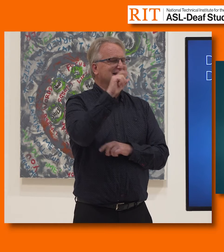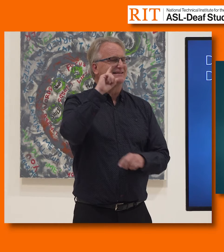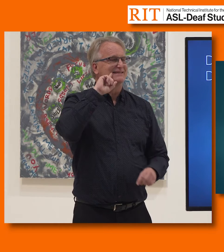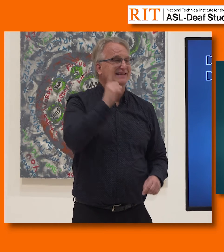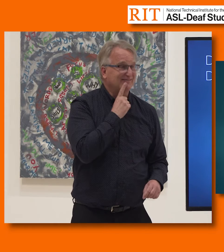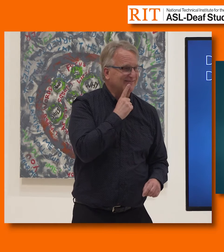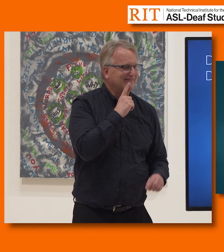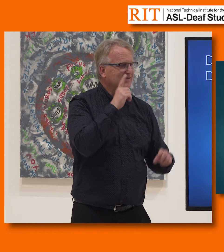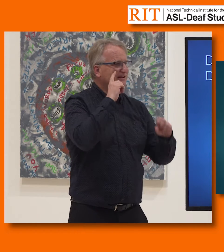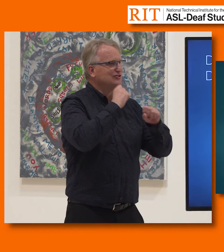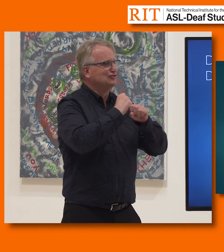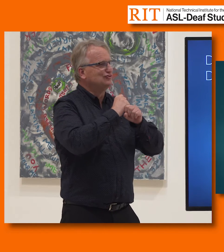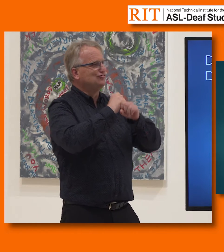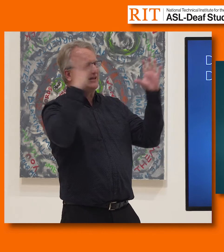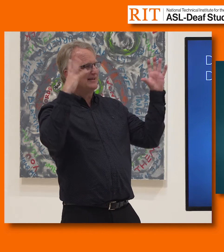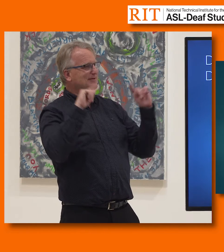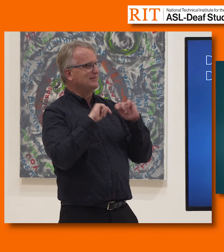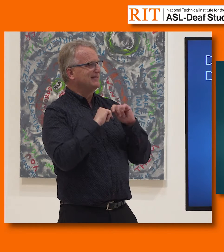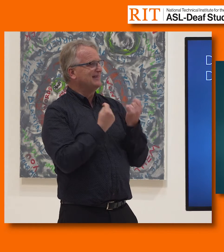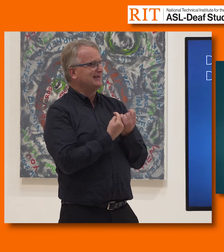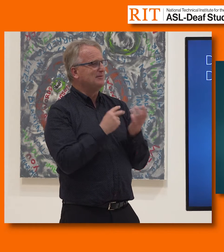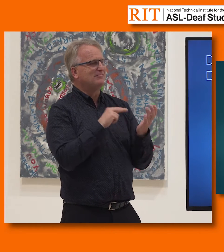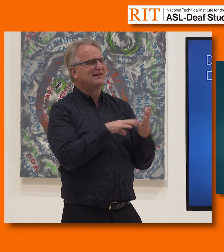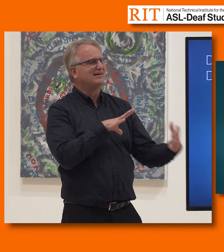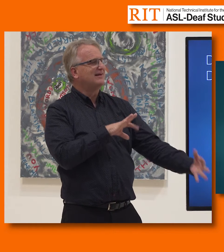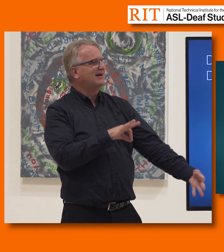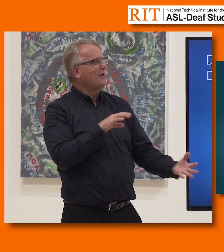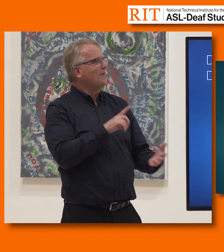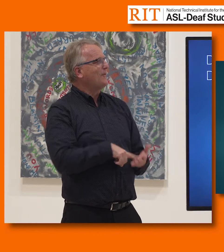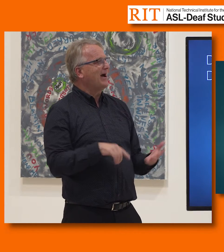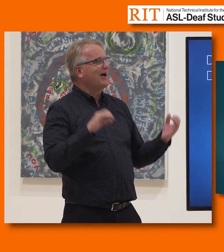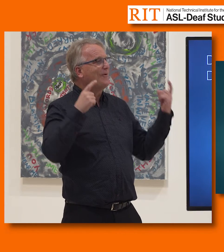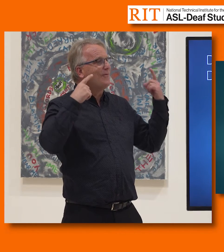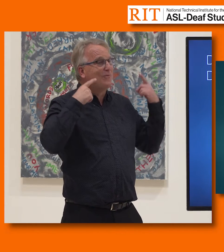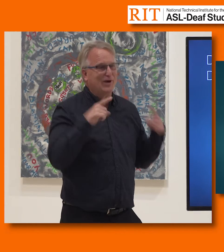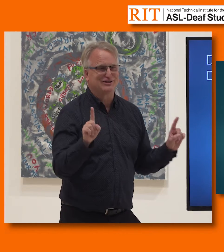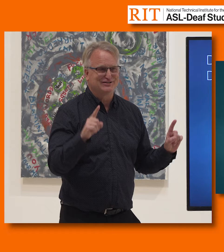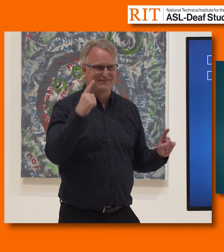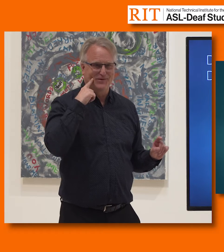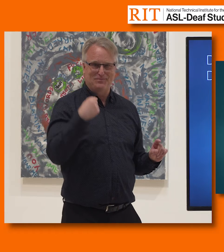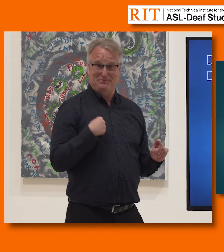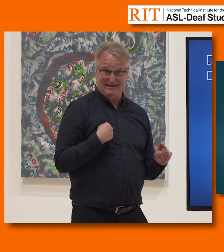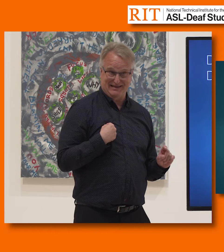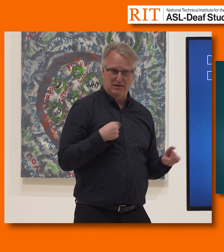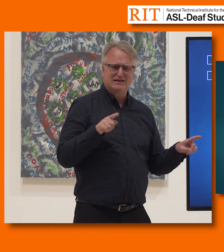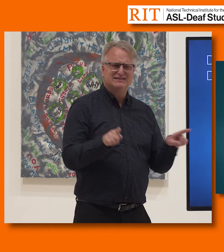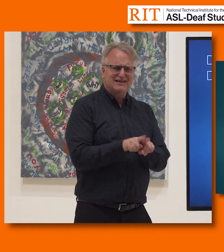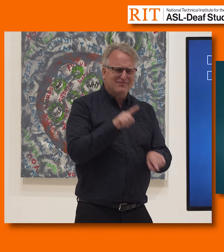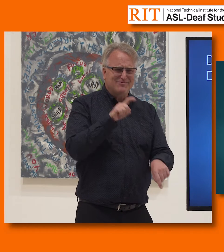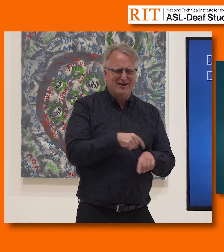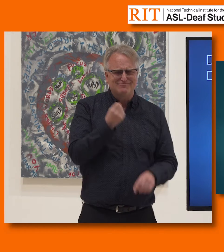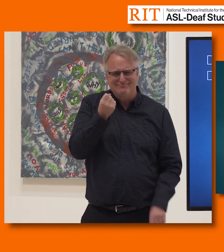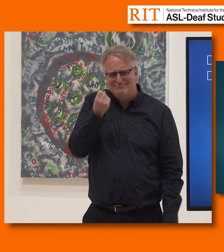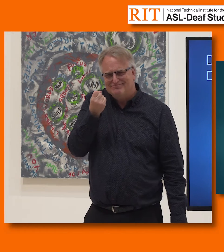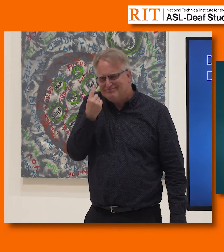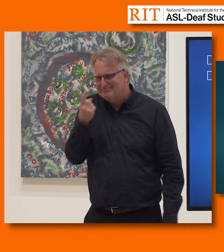Let's create a Deaf Dream Team, or what I call a DEAM. Let's figure out together what works for me.